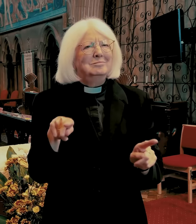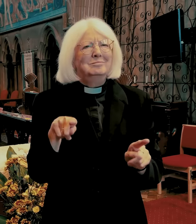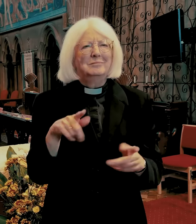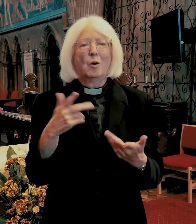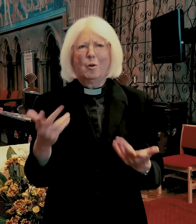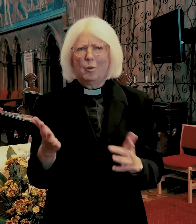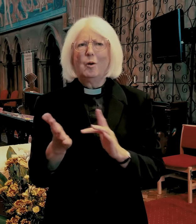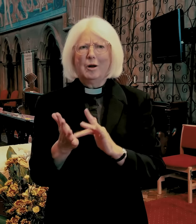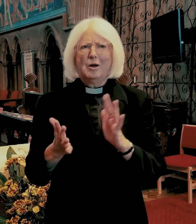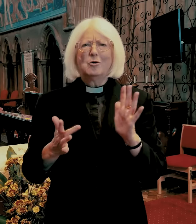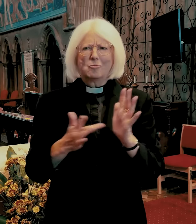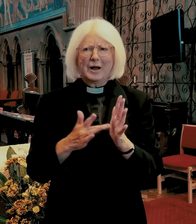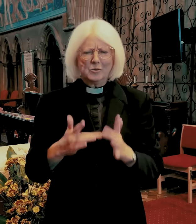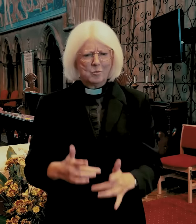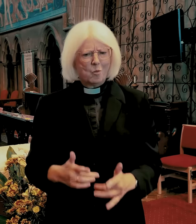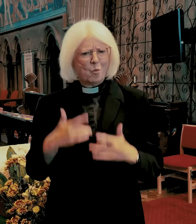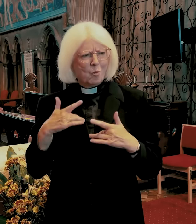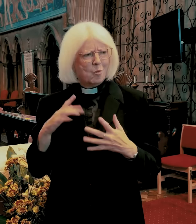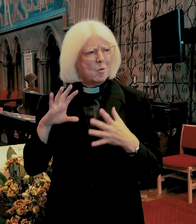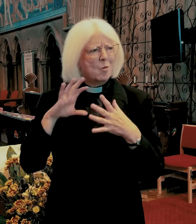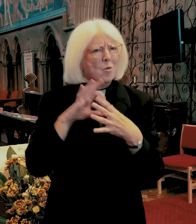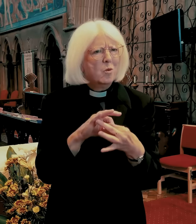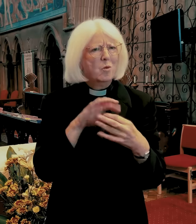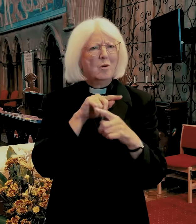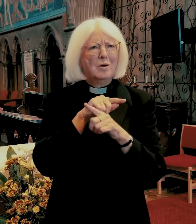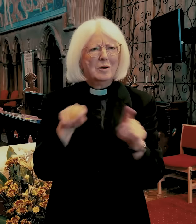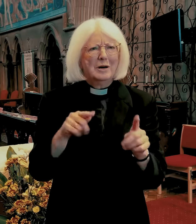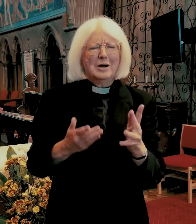so that Christ may dwell in your hearts through faith.